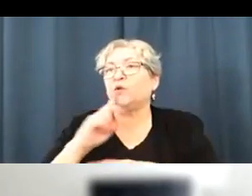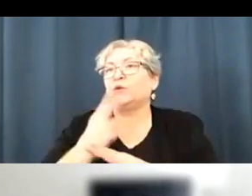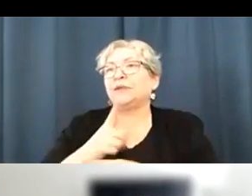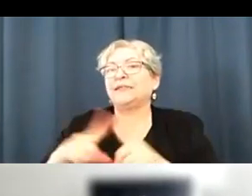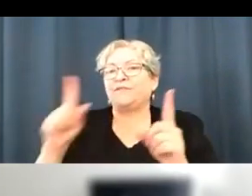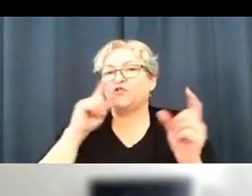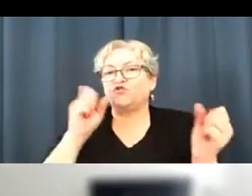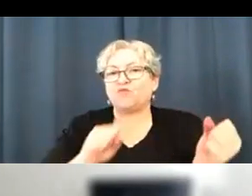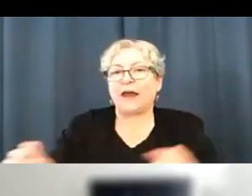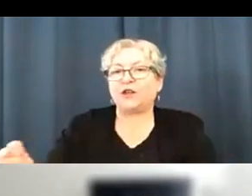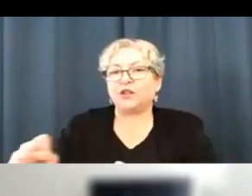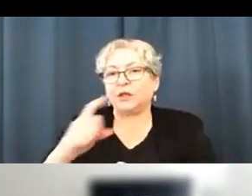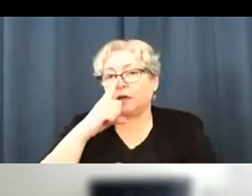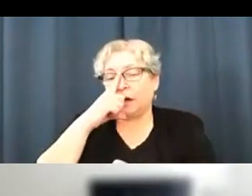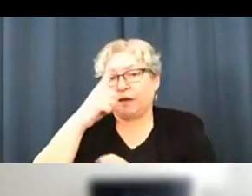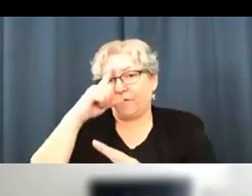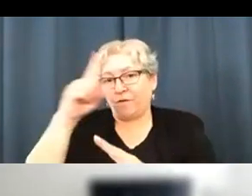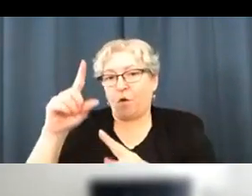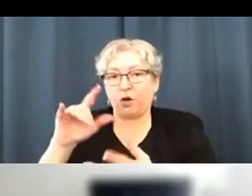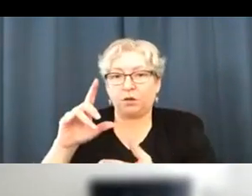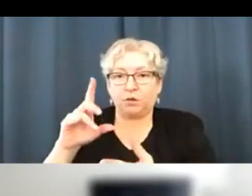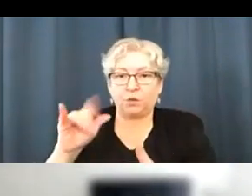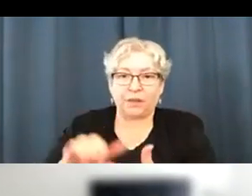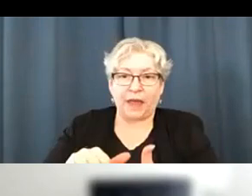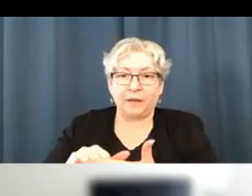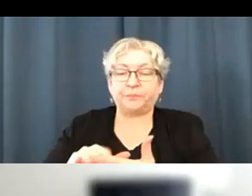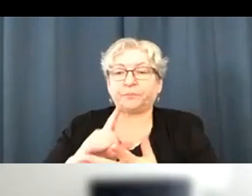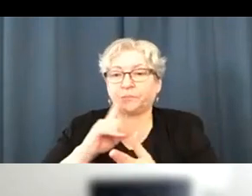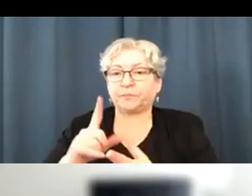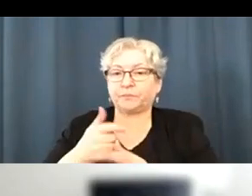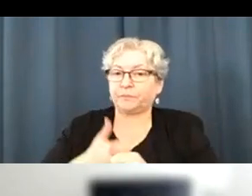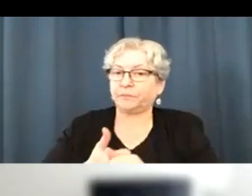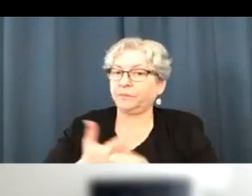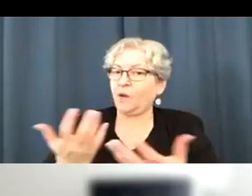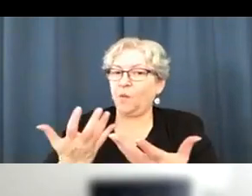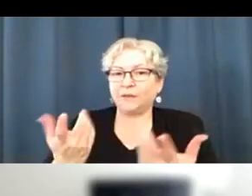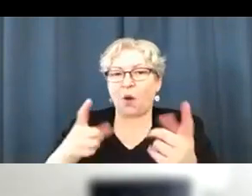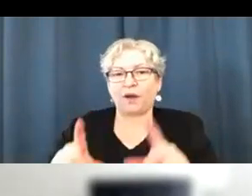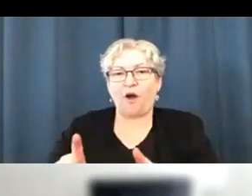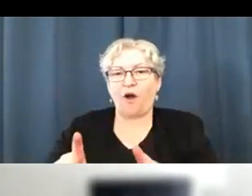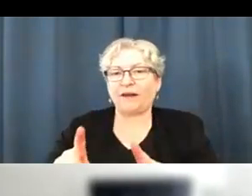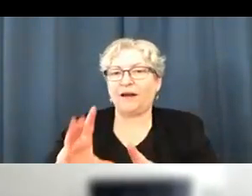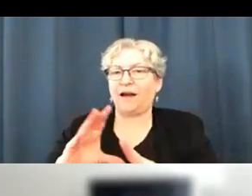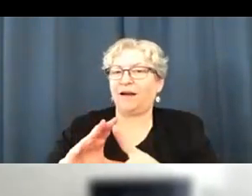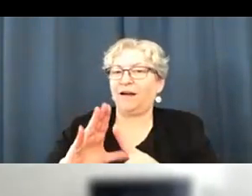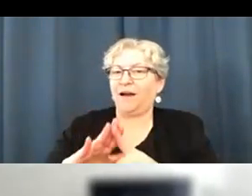for marking that up. So, it is contextual. You want to provide all of the relevant information